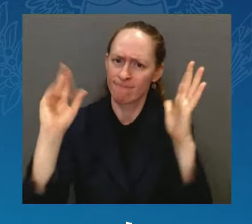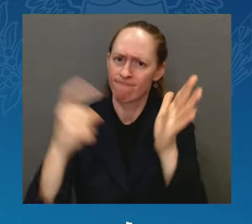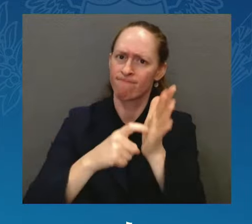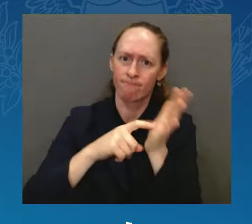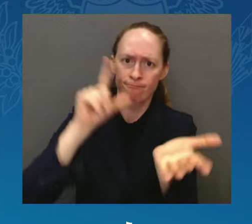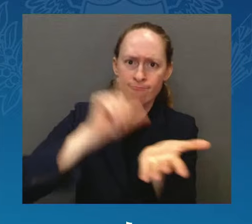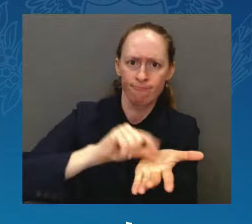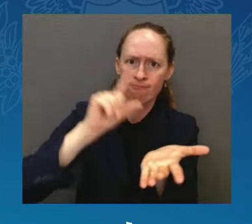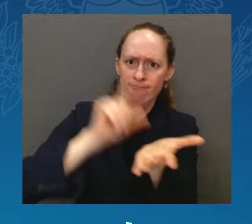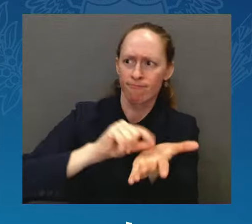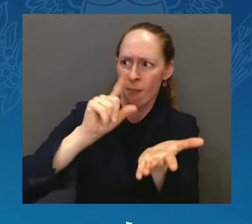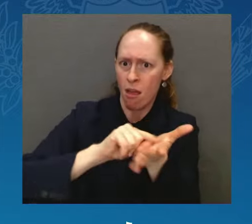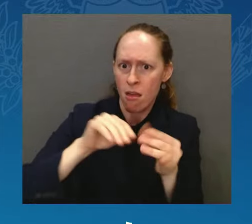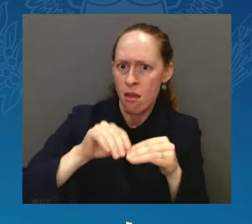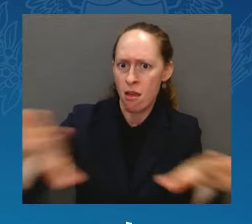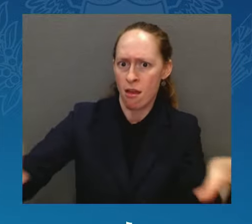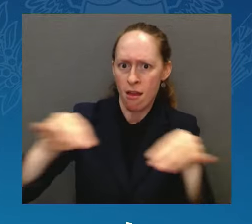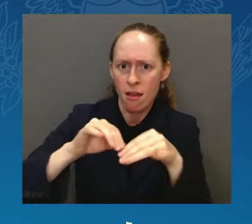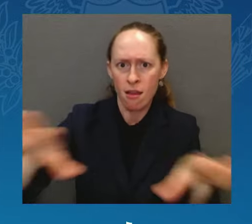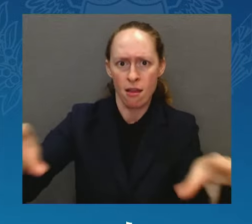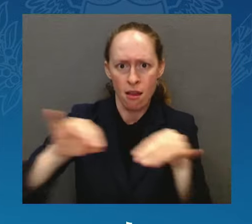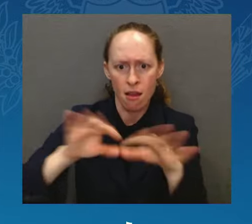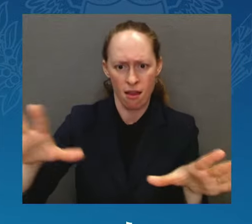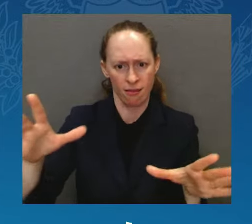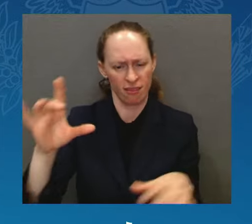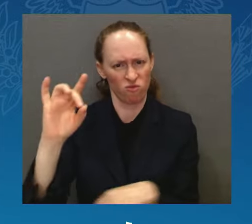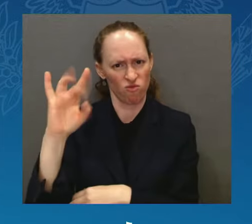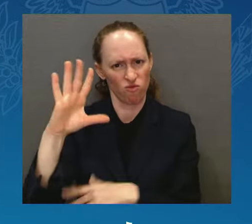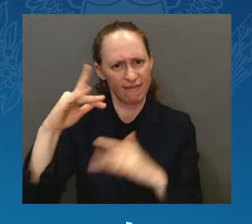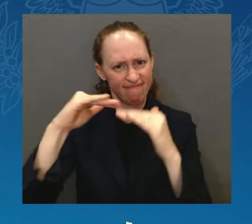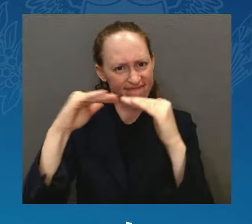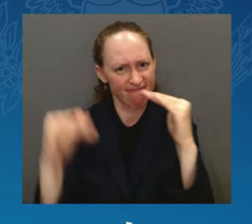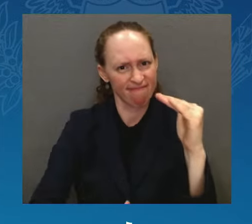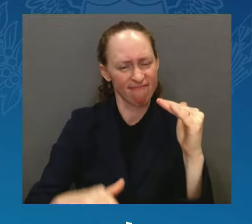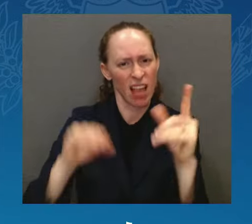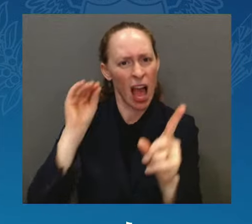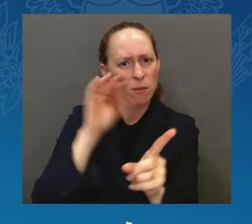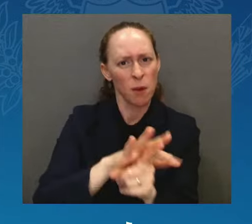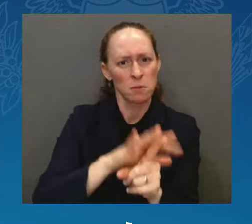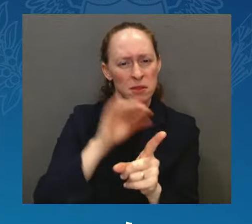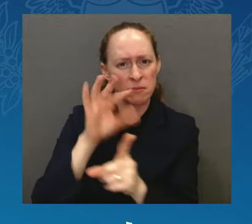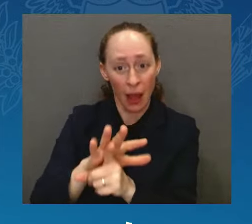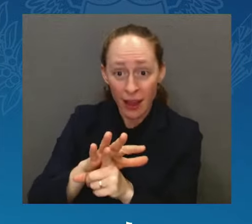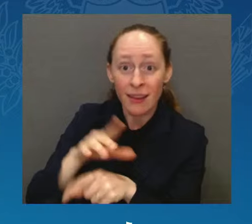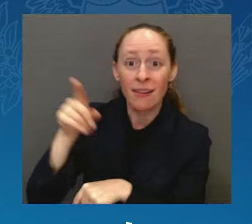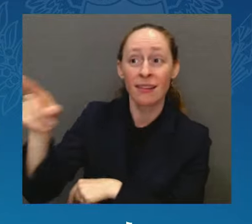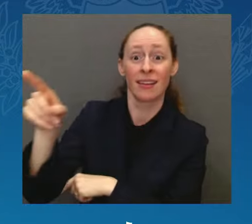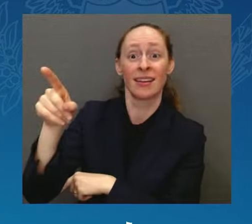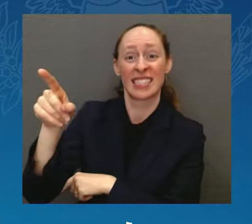who sent Rangers to silence her printing presses. But Jovita stood in their way.